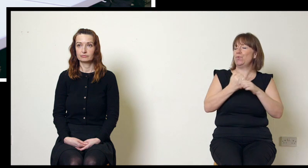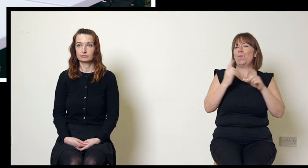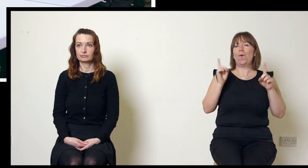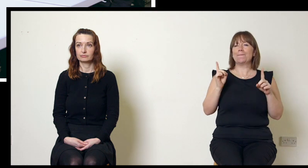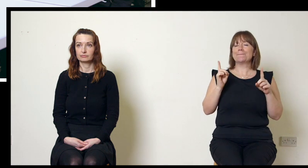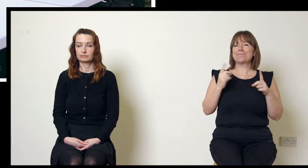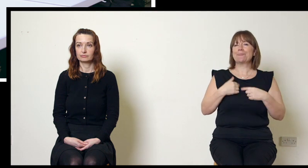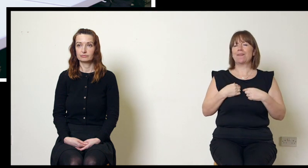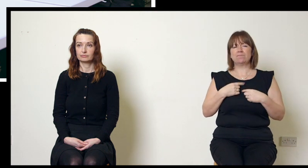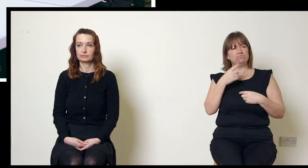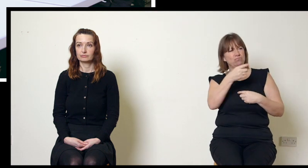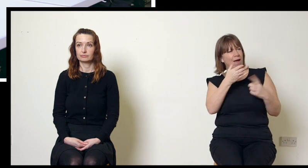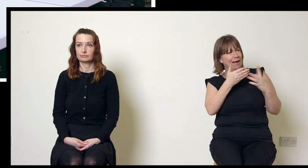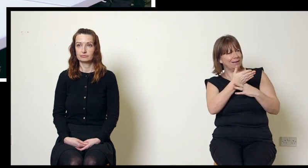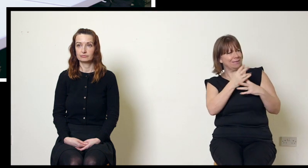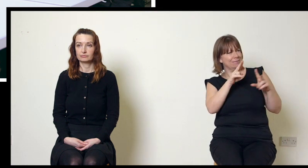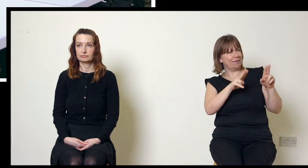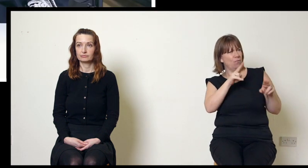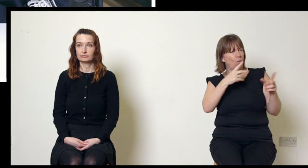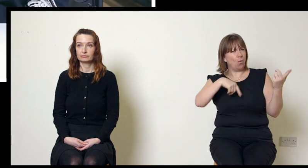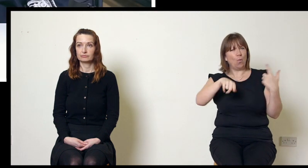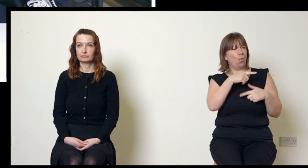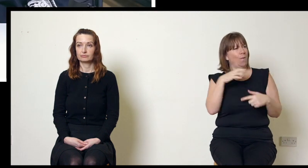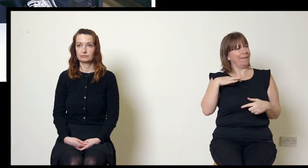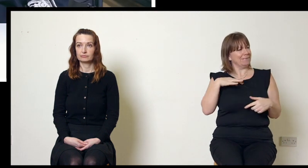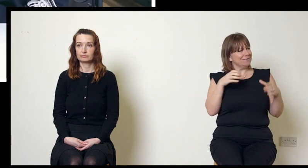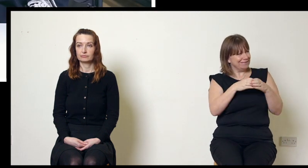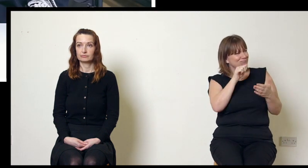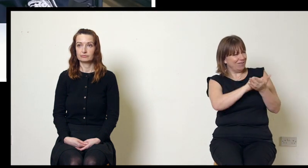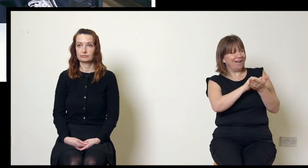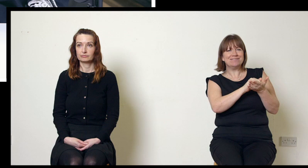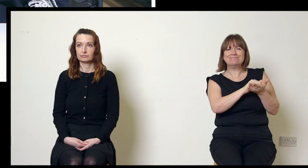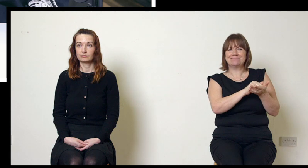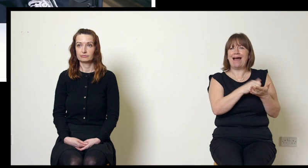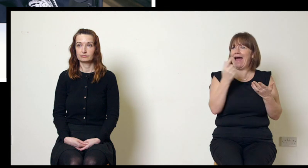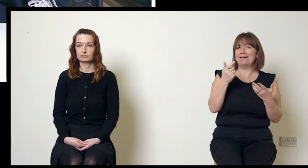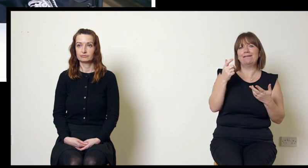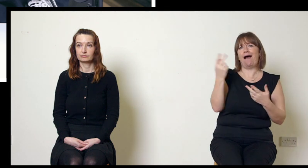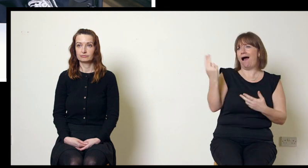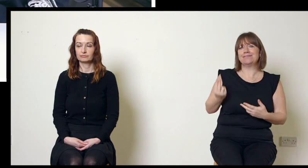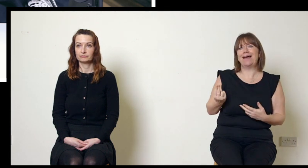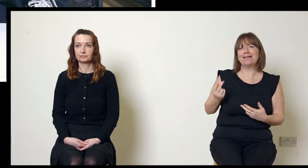you did an access assessment for all the members of the team as well and things like that, and we do it for the artists that come in to work with our programme.